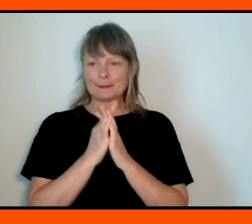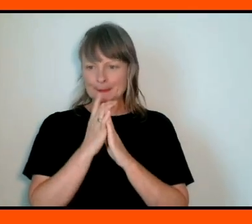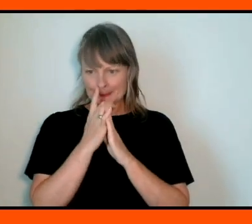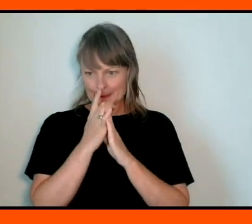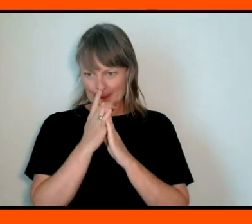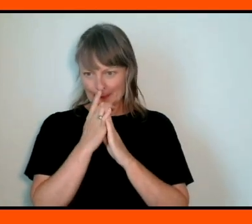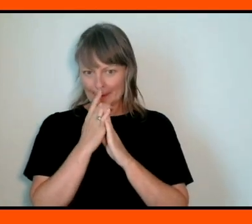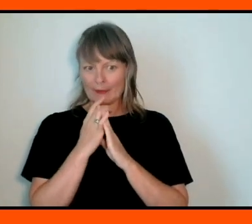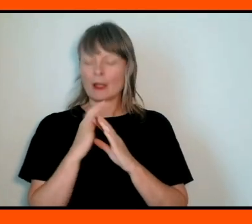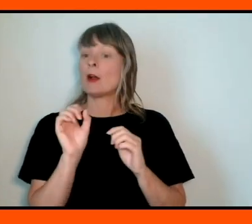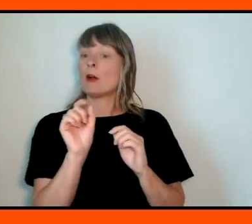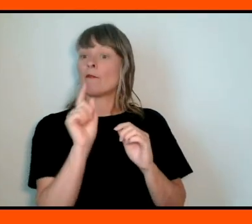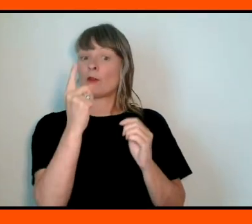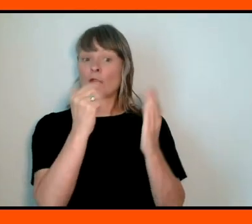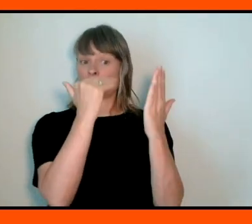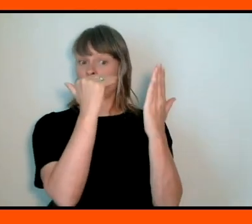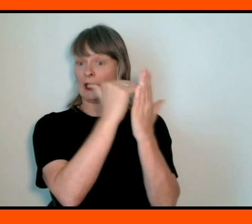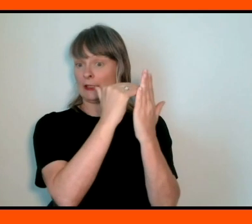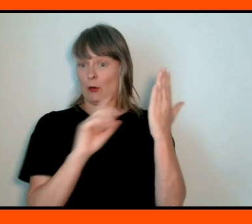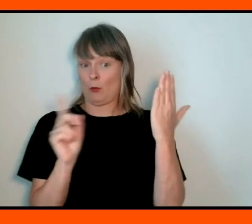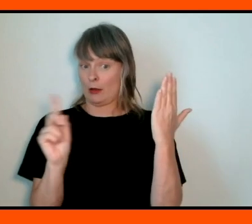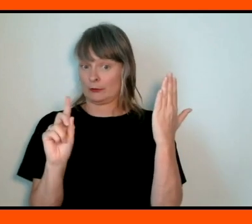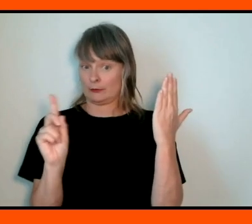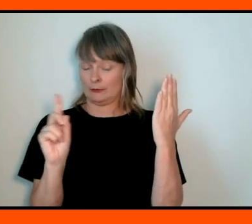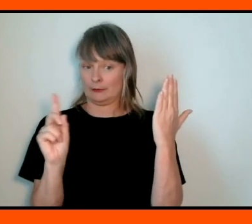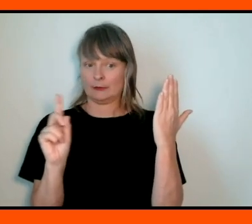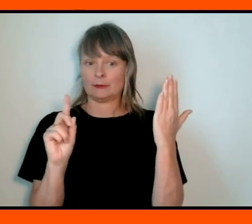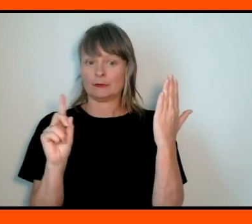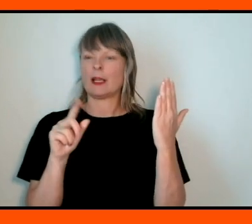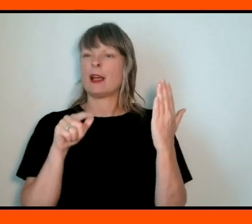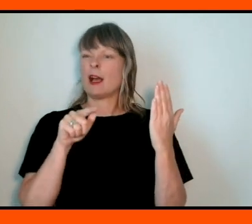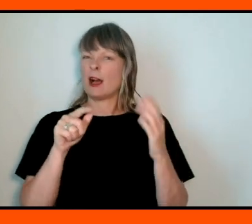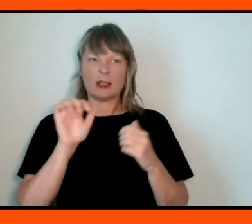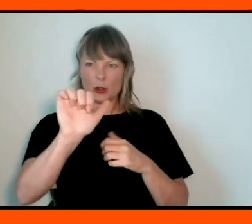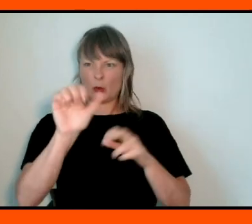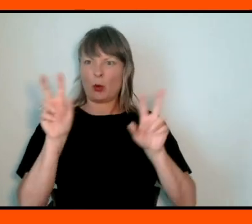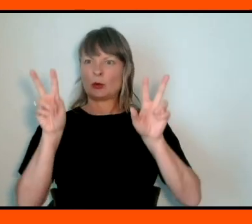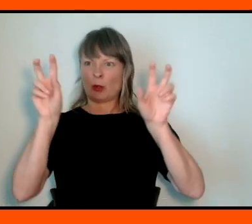The first criterion we will consider is whether the topic is of current national importance.